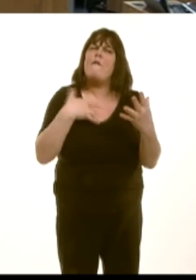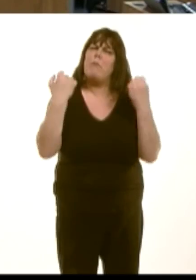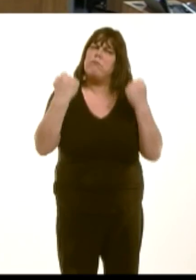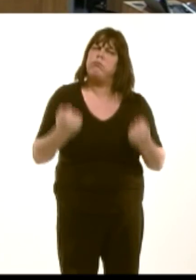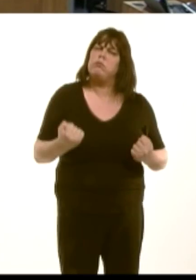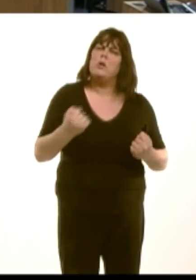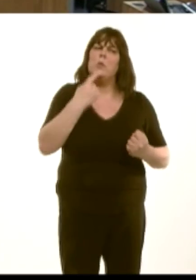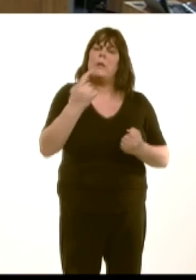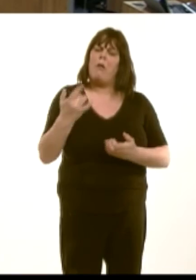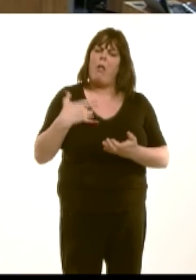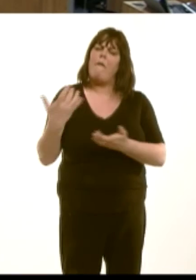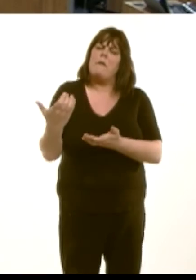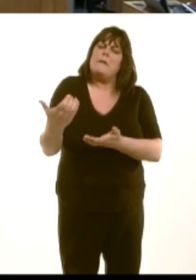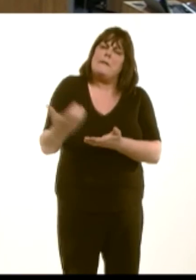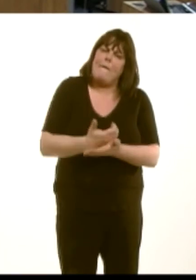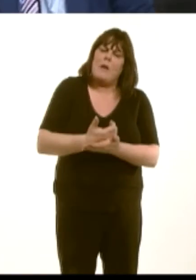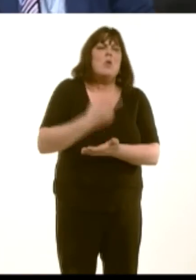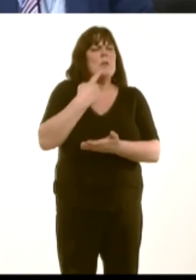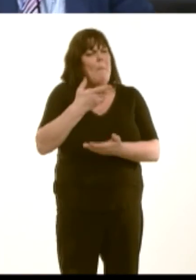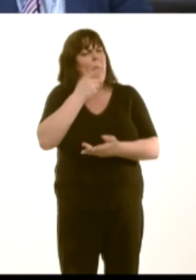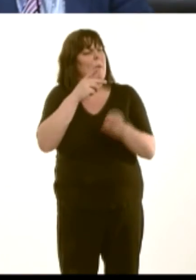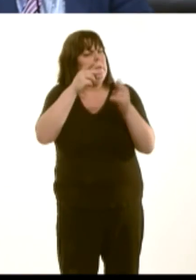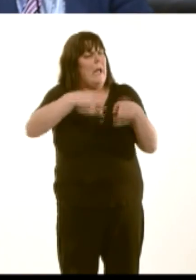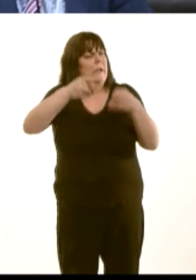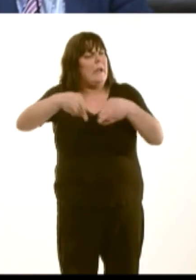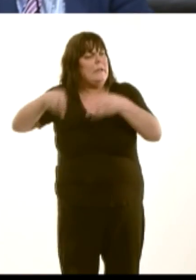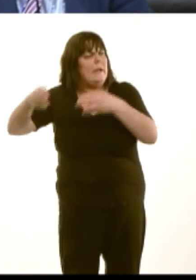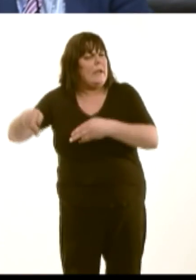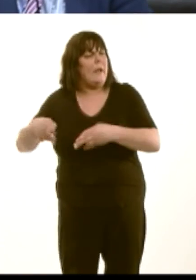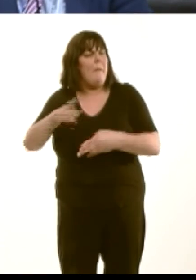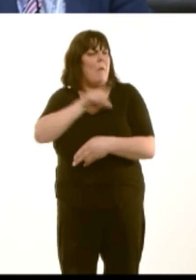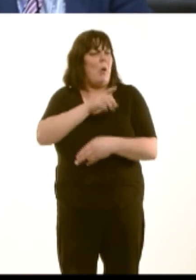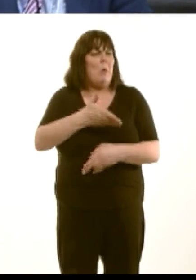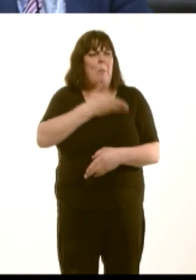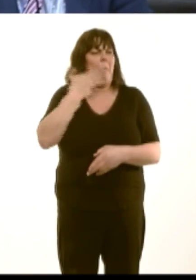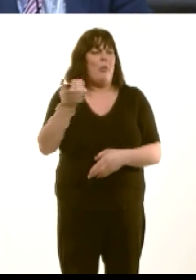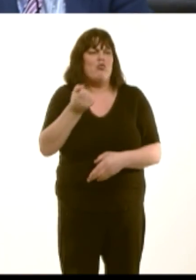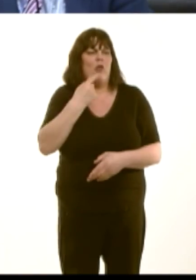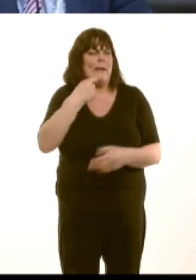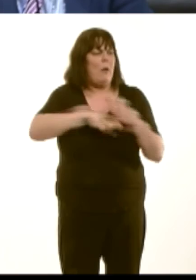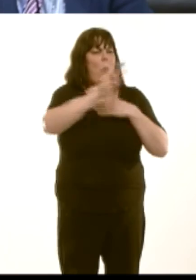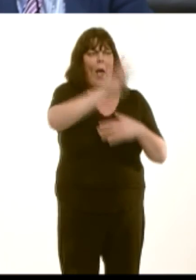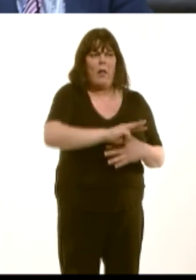She said there are people dyingóëdyingí is what she saidóbecause of the lack of availability